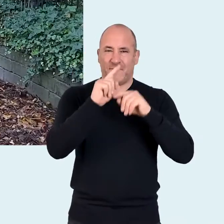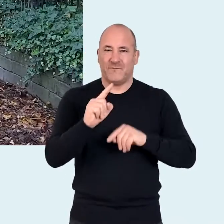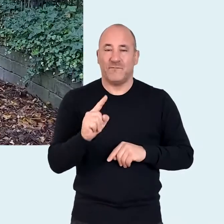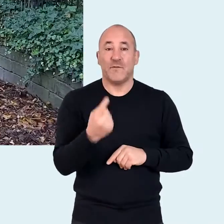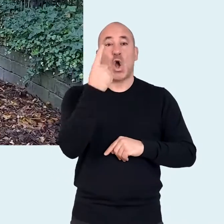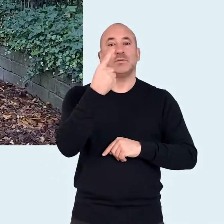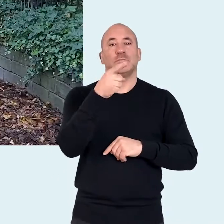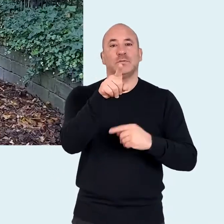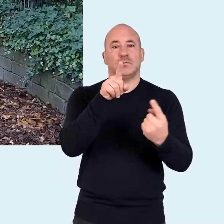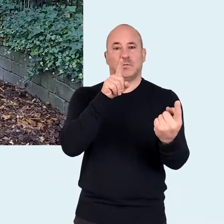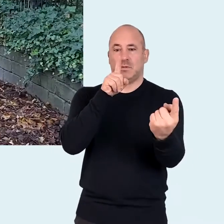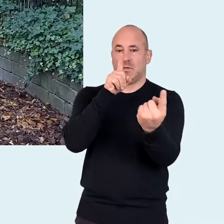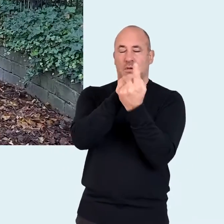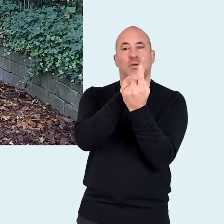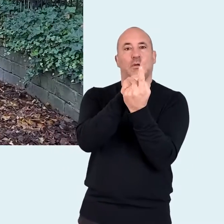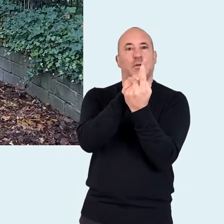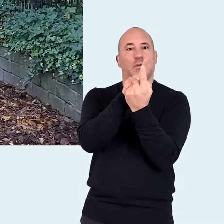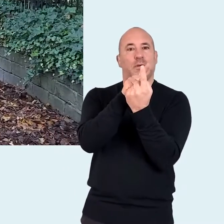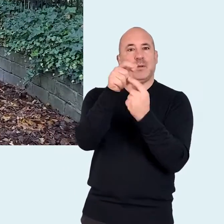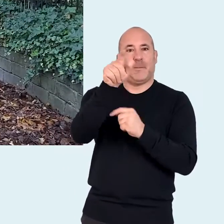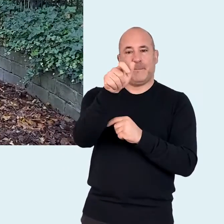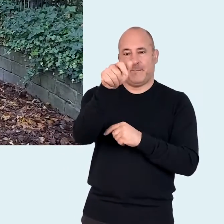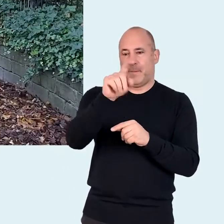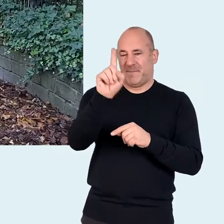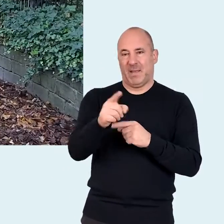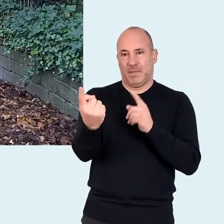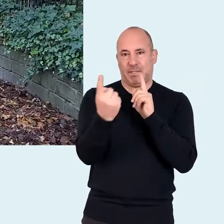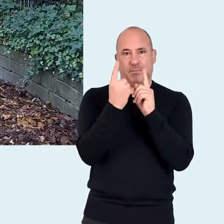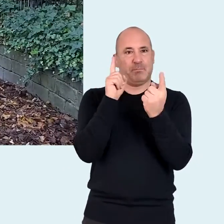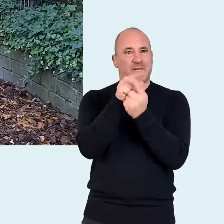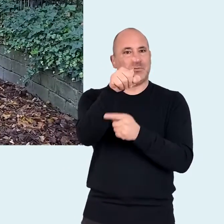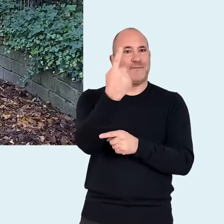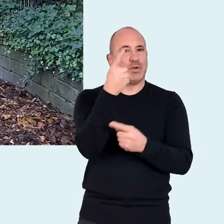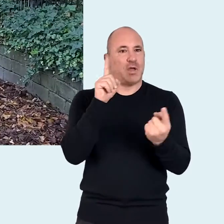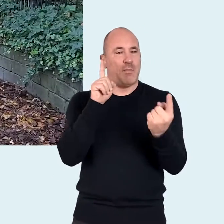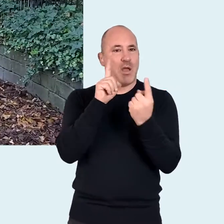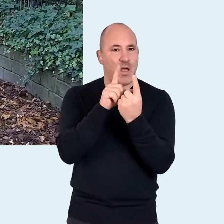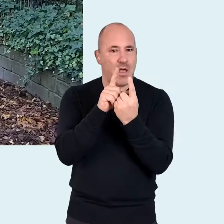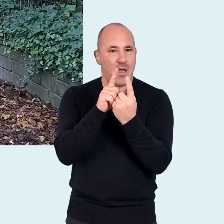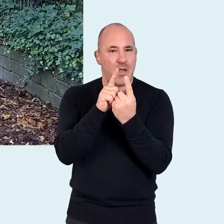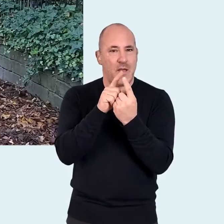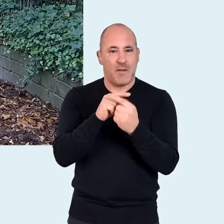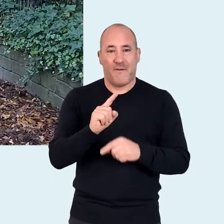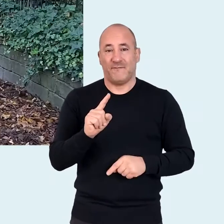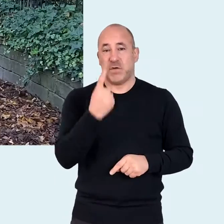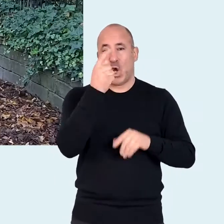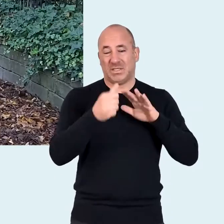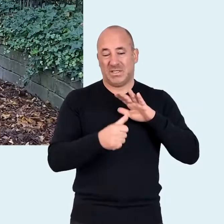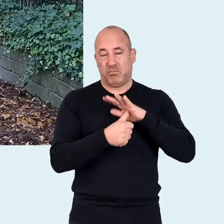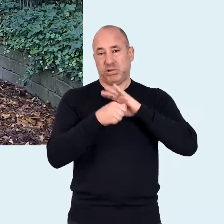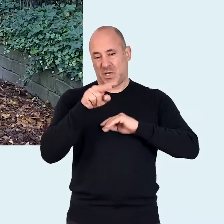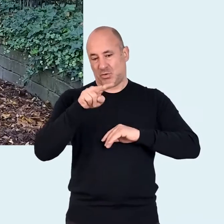is think about that initial contact that people have with you. The expression "first impressions